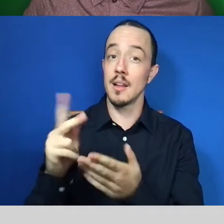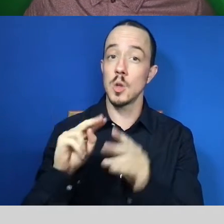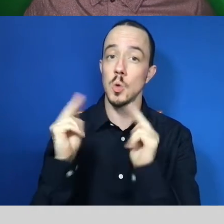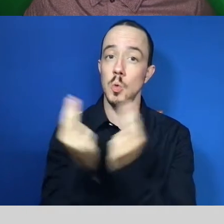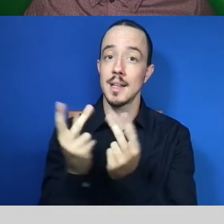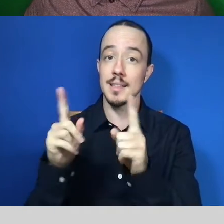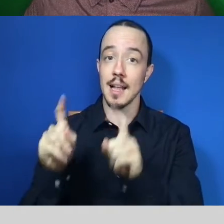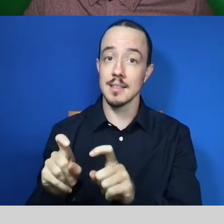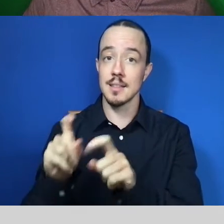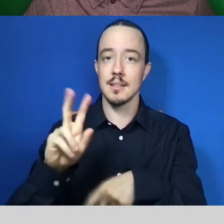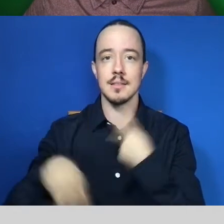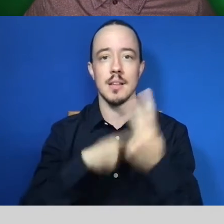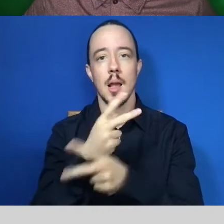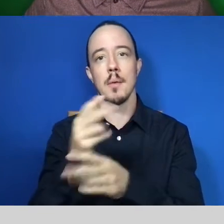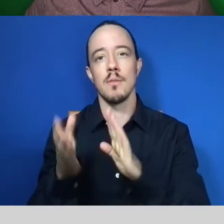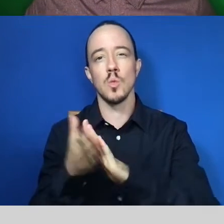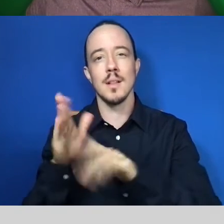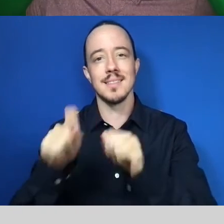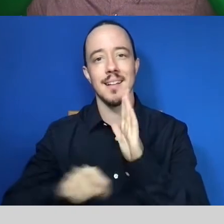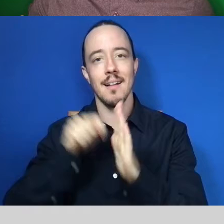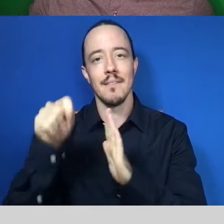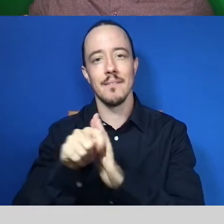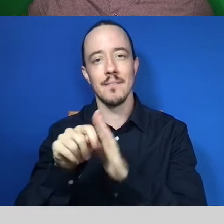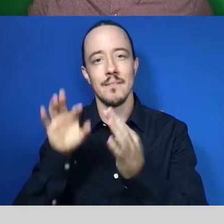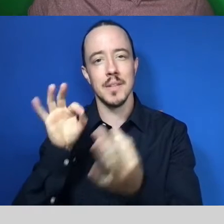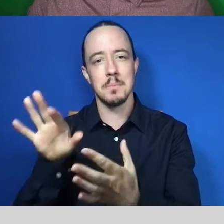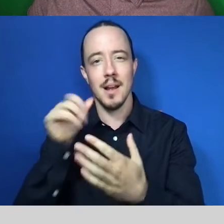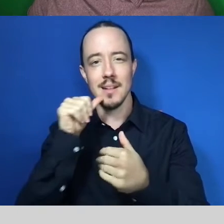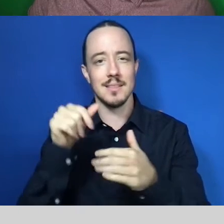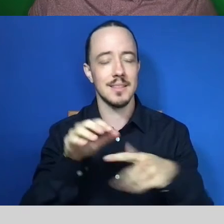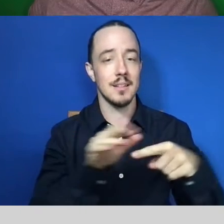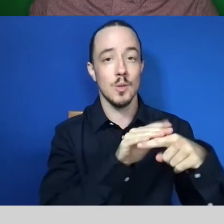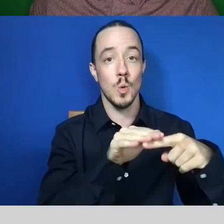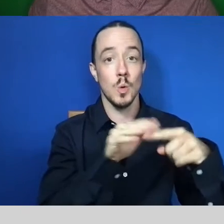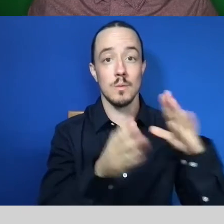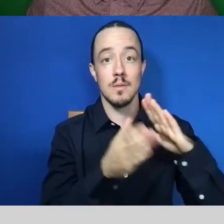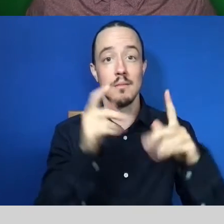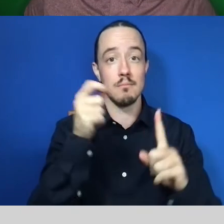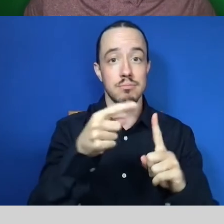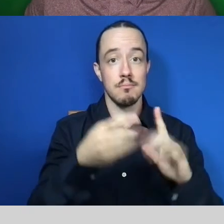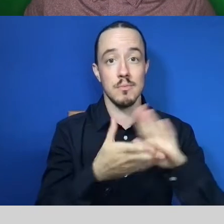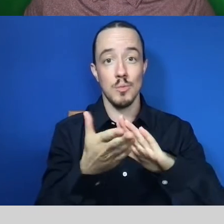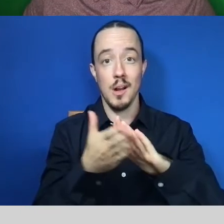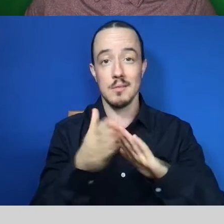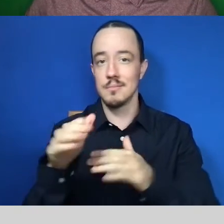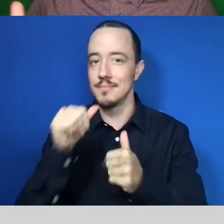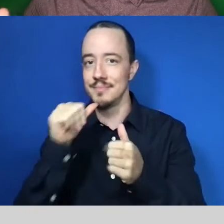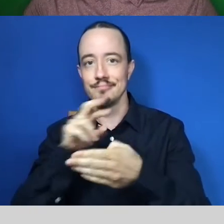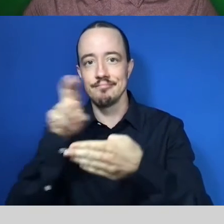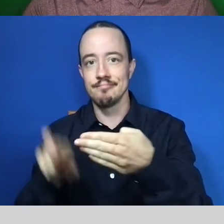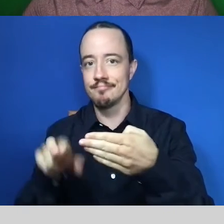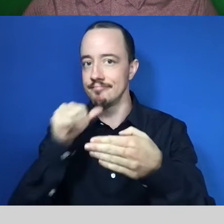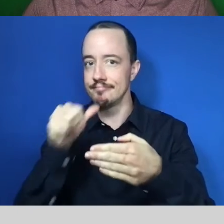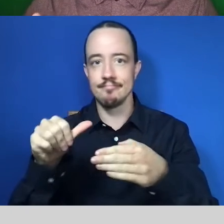Failing unit tests are also a type of runtime feedback. They tell us that the behavior of the code while it was running did not meet our expectations.